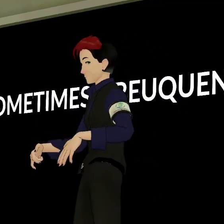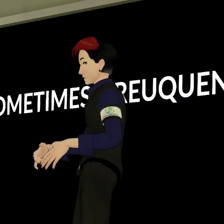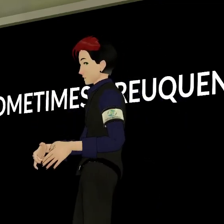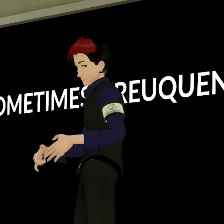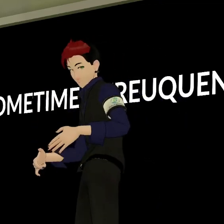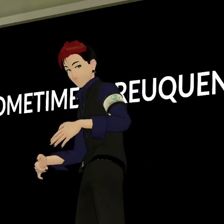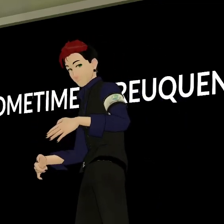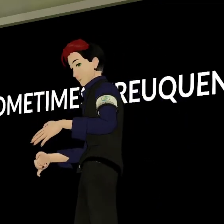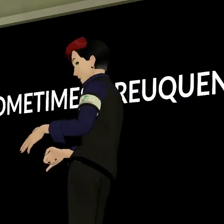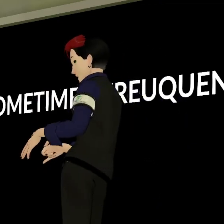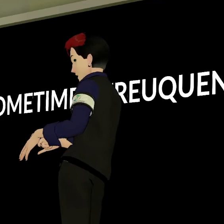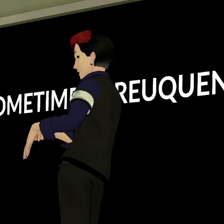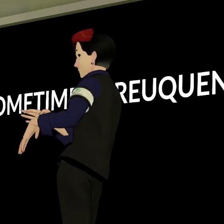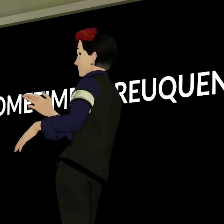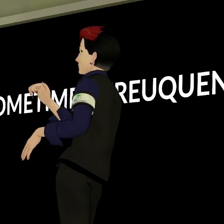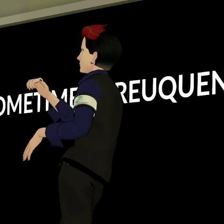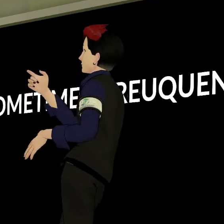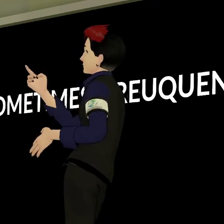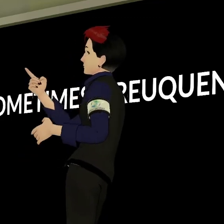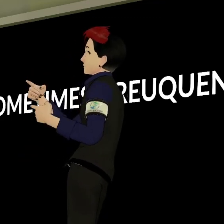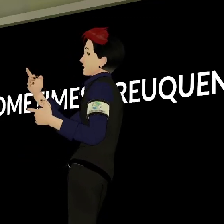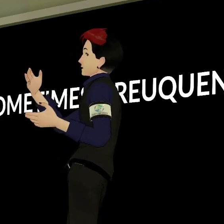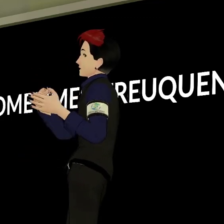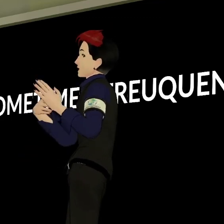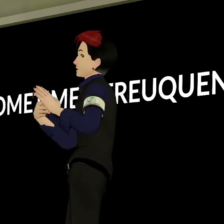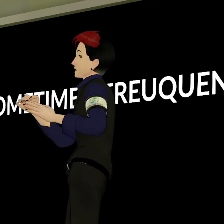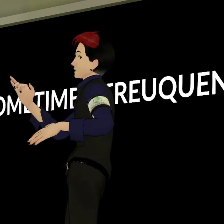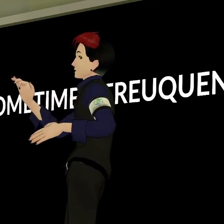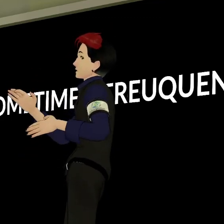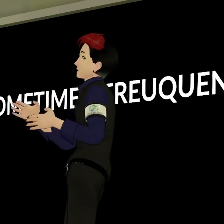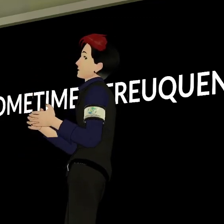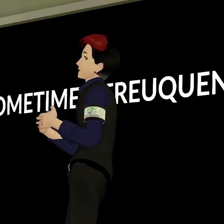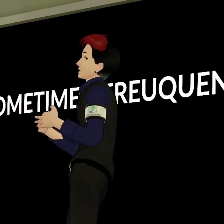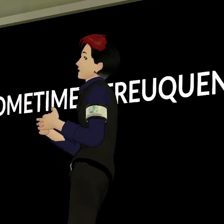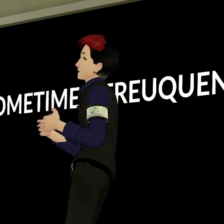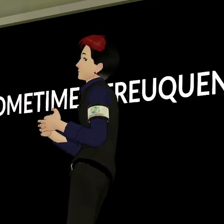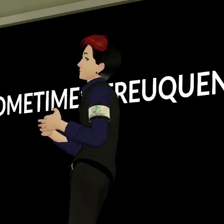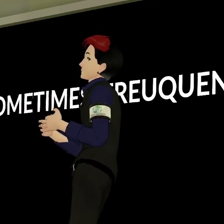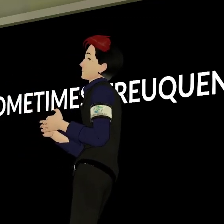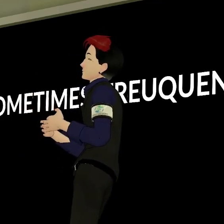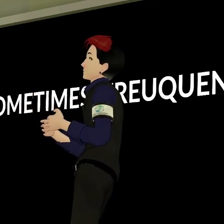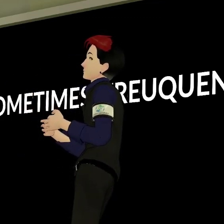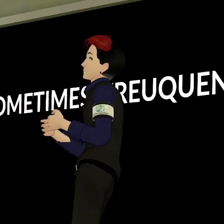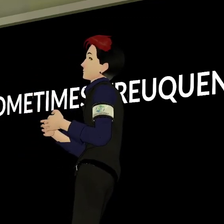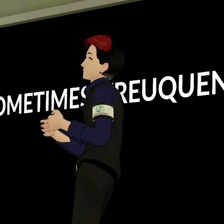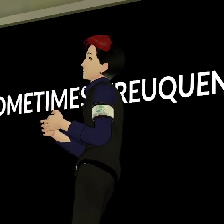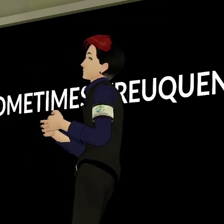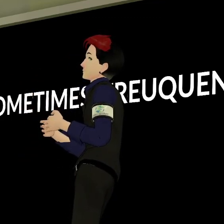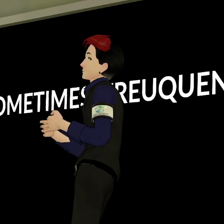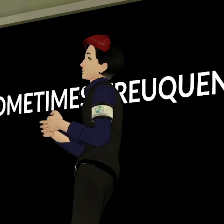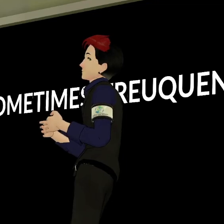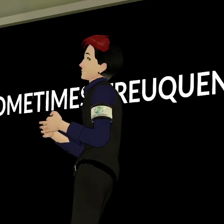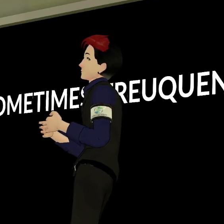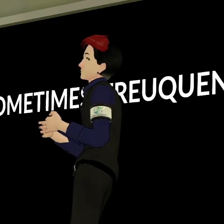all right uh other signs that have examples like that